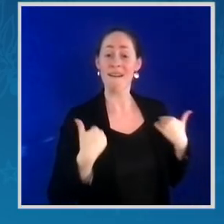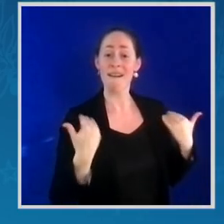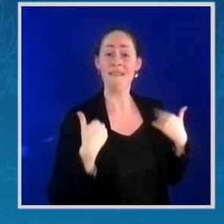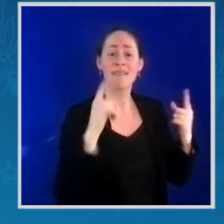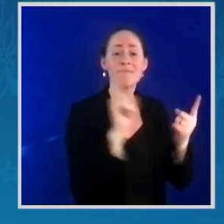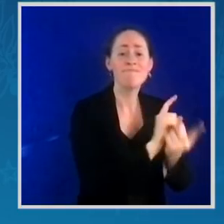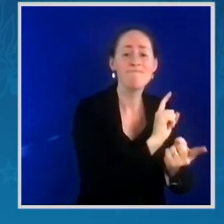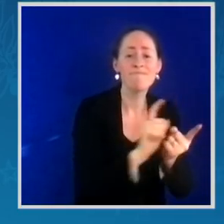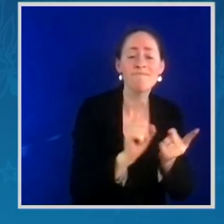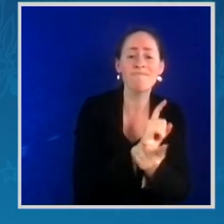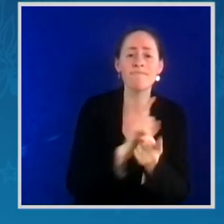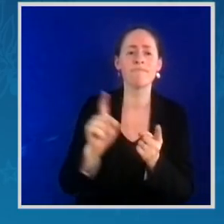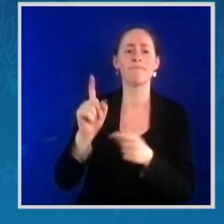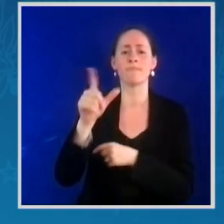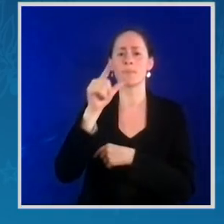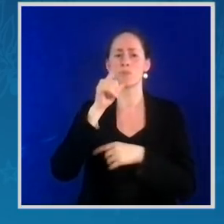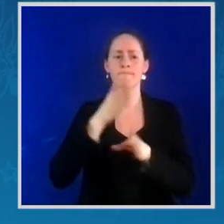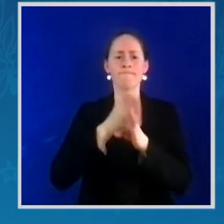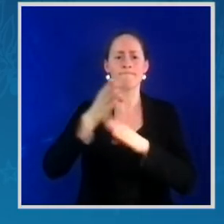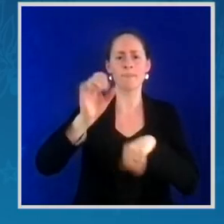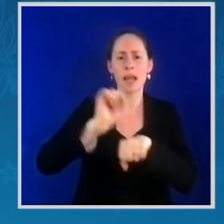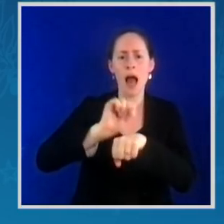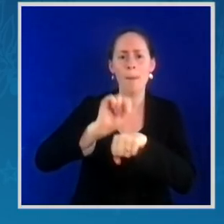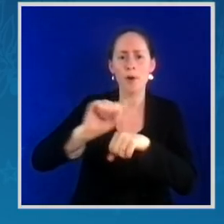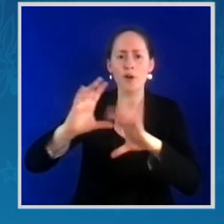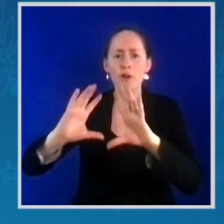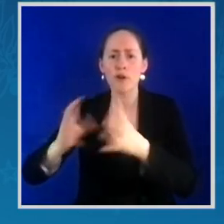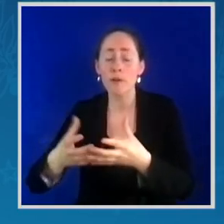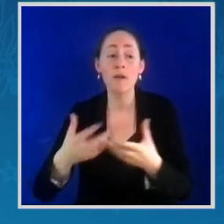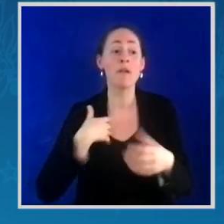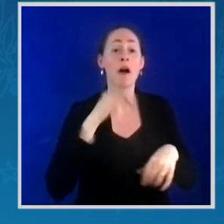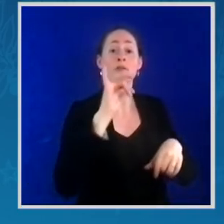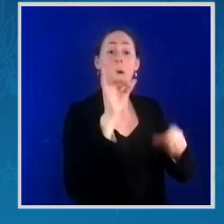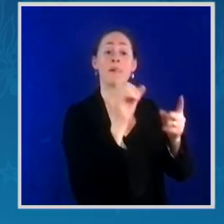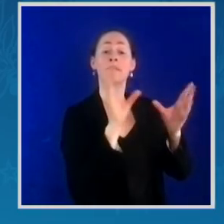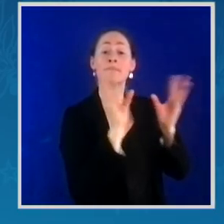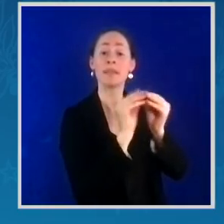I met with farmers. I met with young people who are creating things